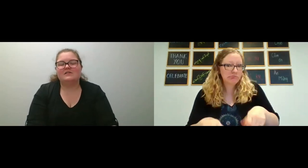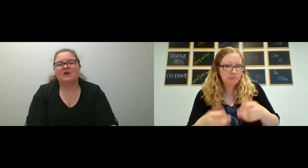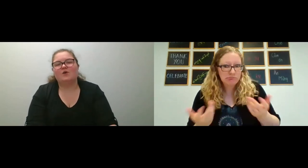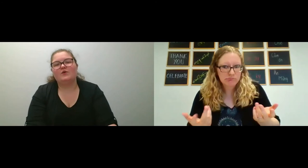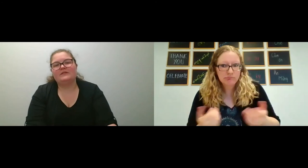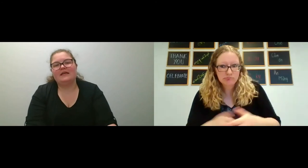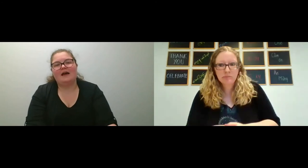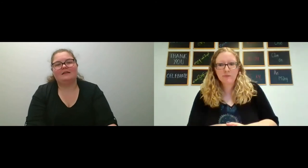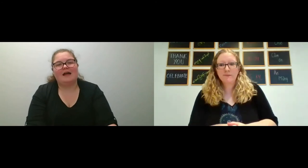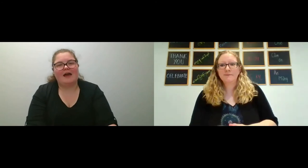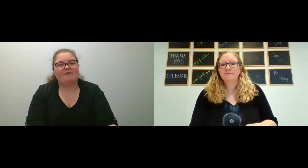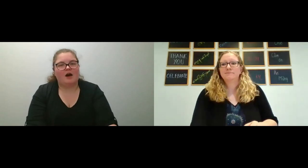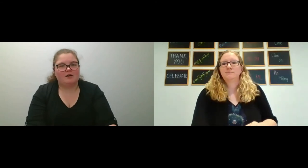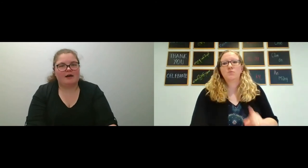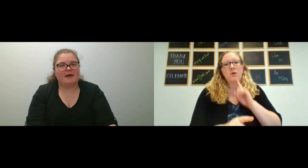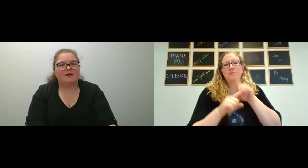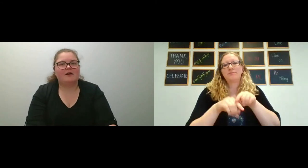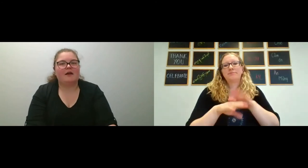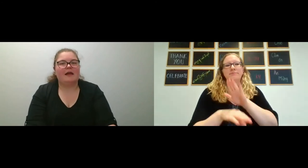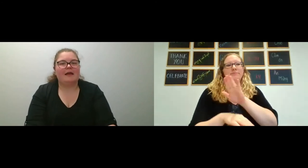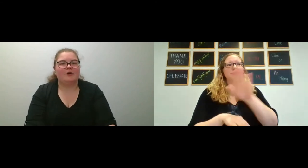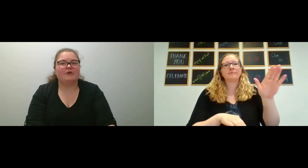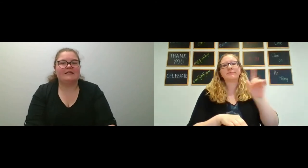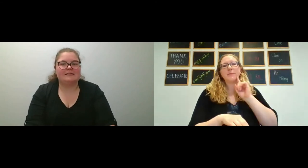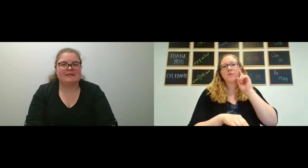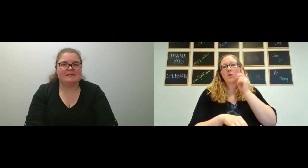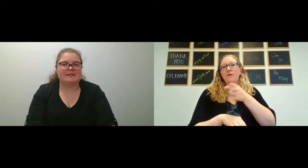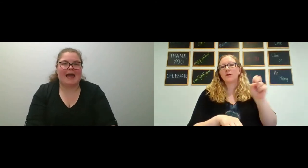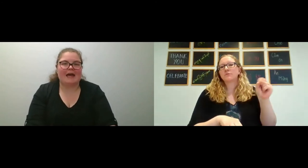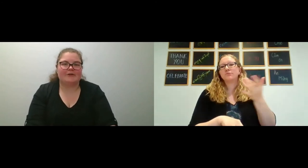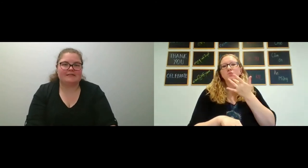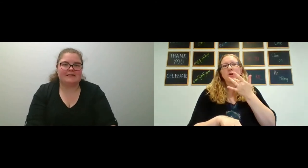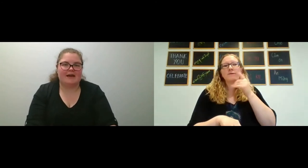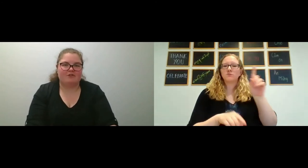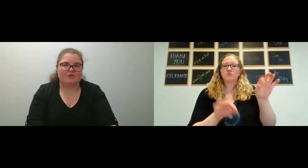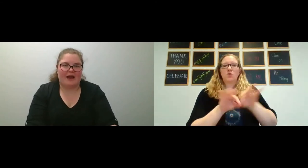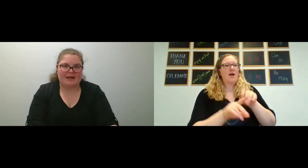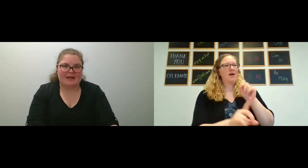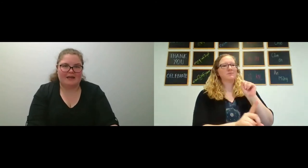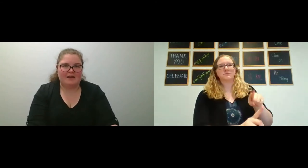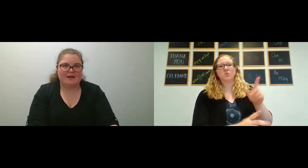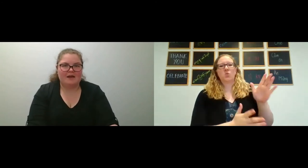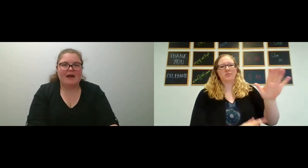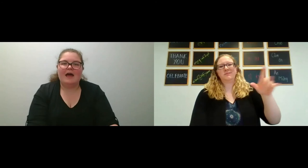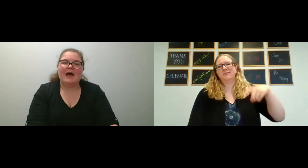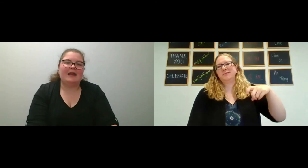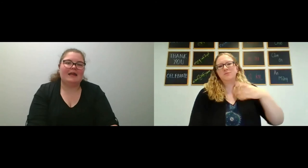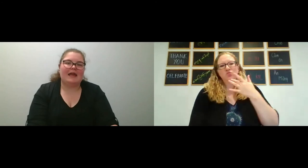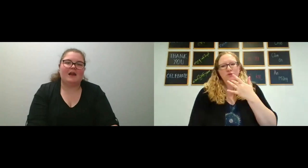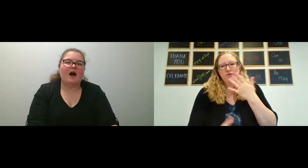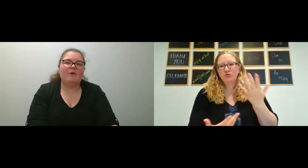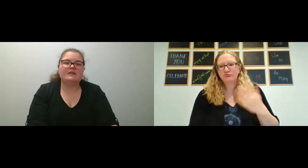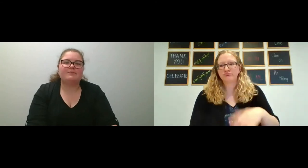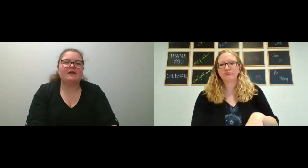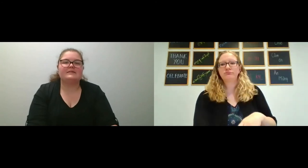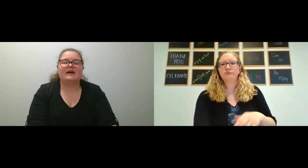So using a live CART writer increases the accuracy of the writing. And again, it always boils down